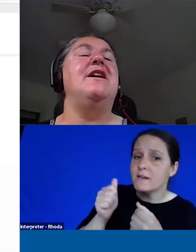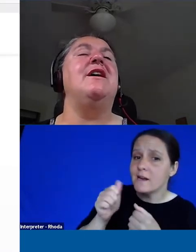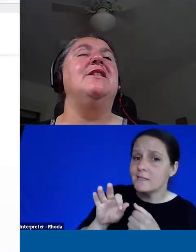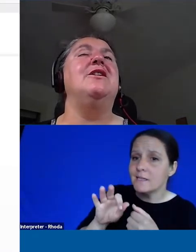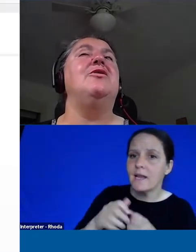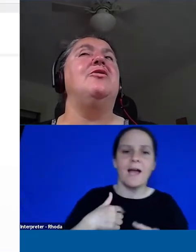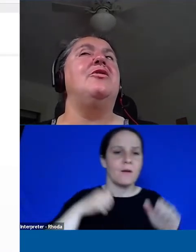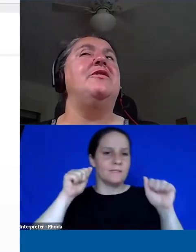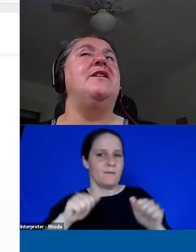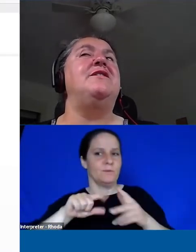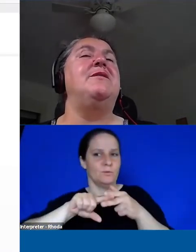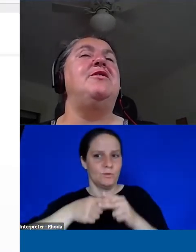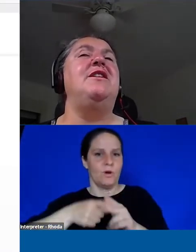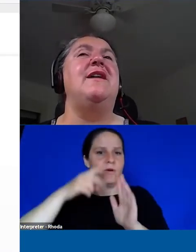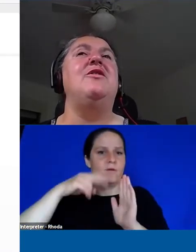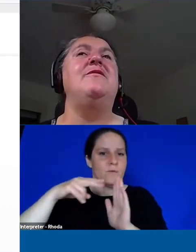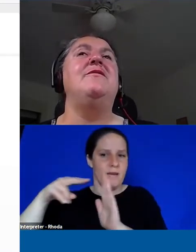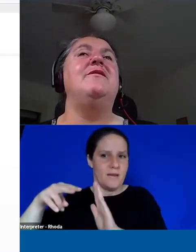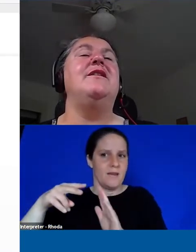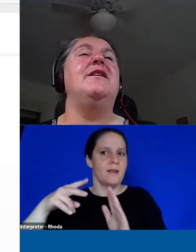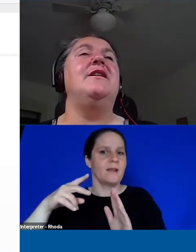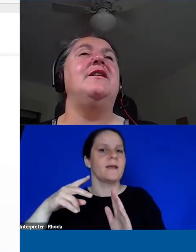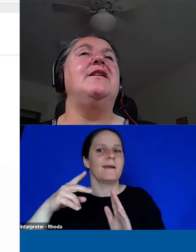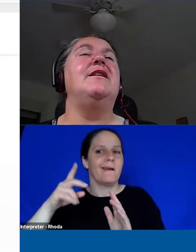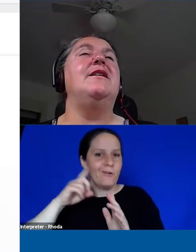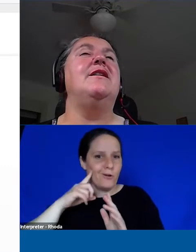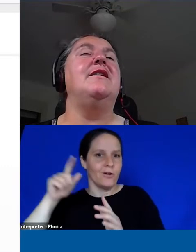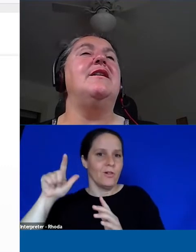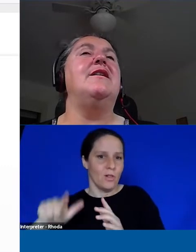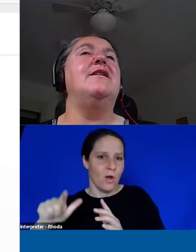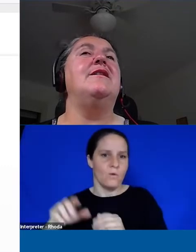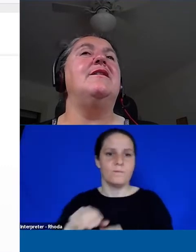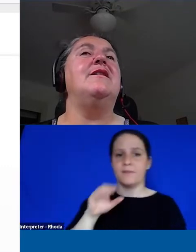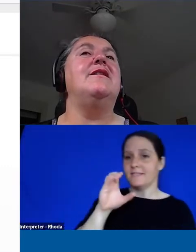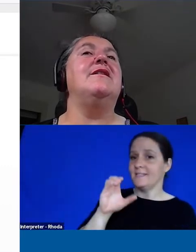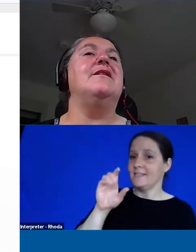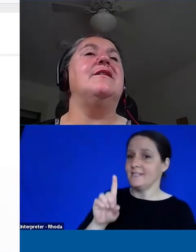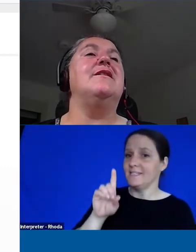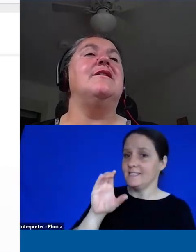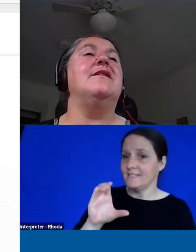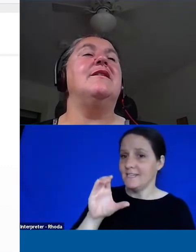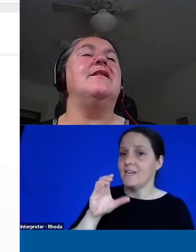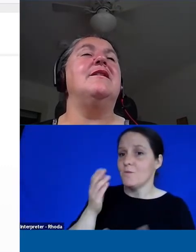and I got low COVID 19 community level. [Screen Reader] CDC recommended steps you can take... List with three items. Graphics are in GYCOM.